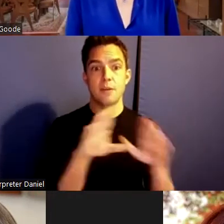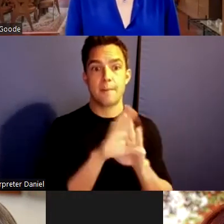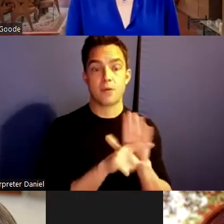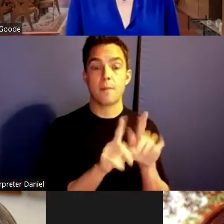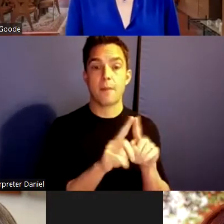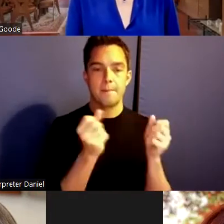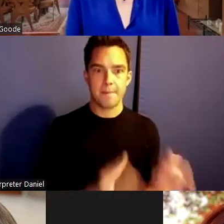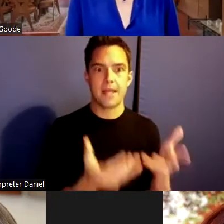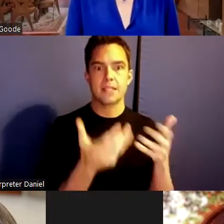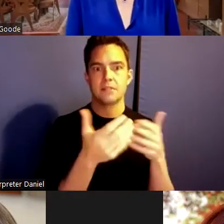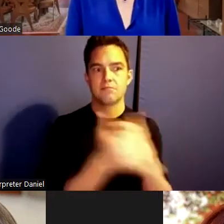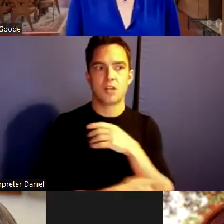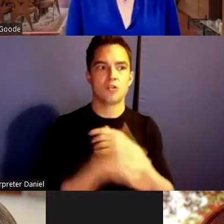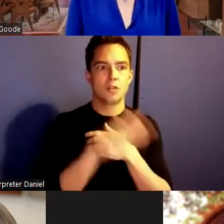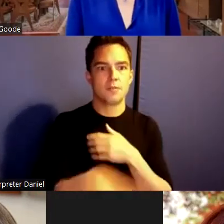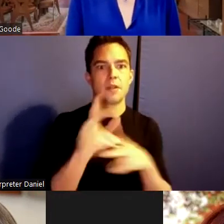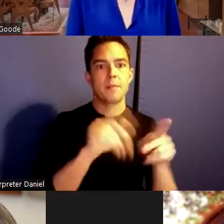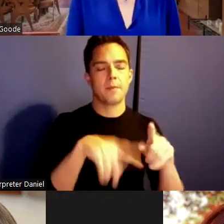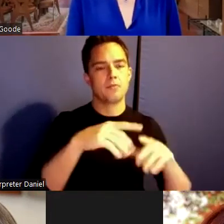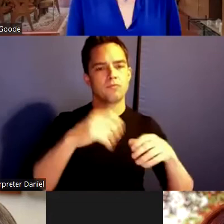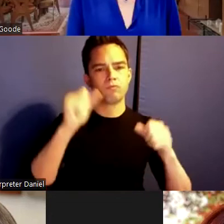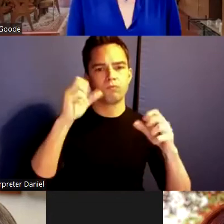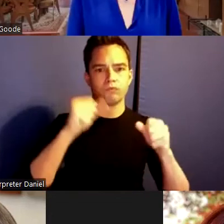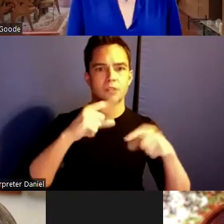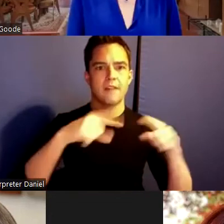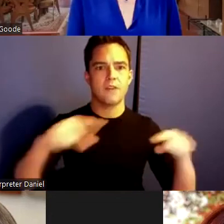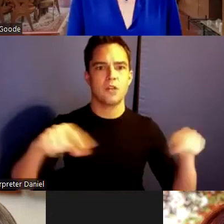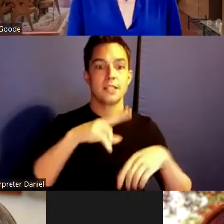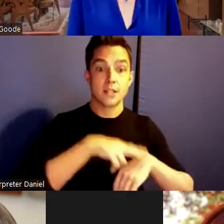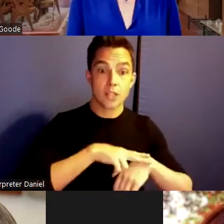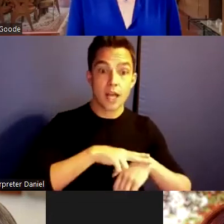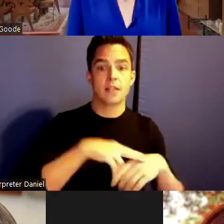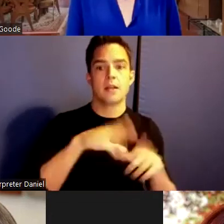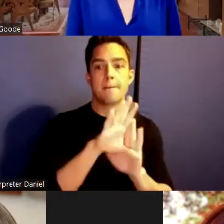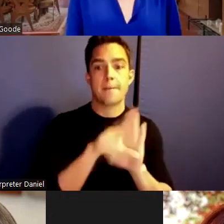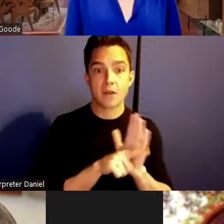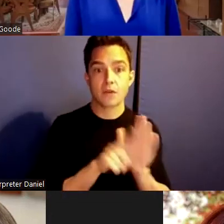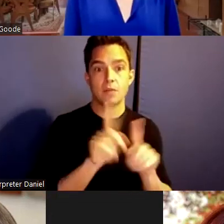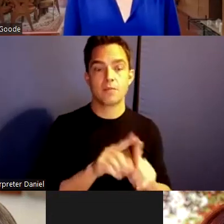country, people from an incredible diversity of nationalities and backgrounds are serving as direct care